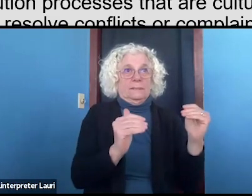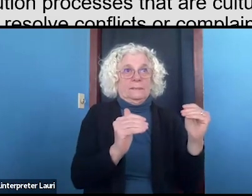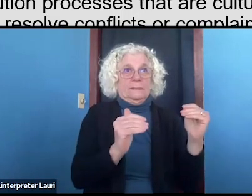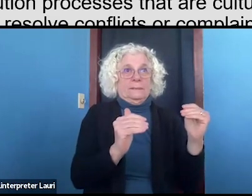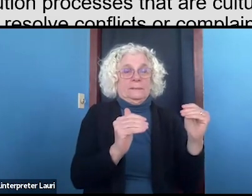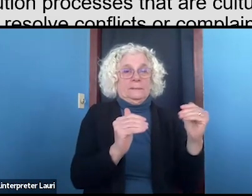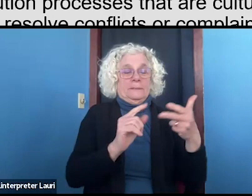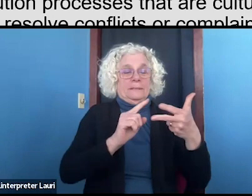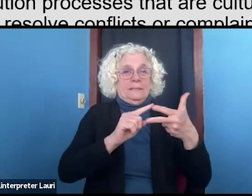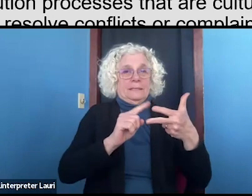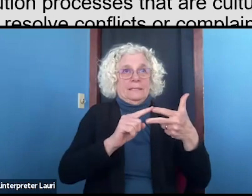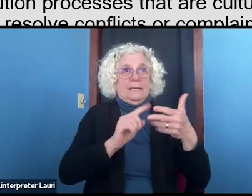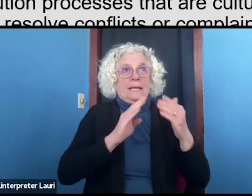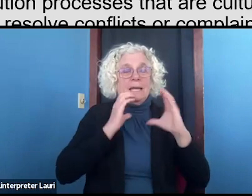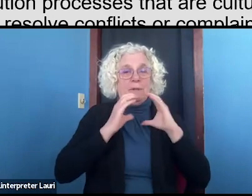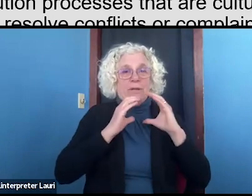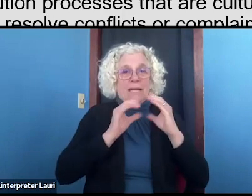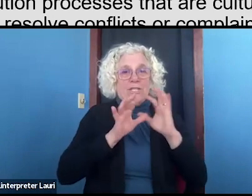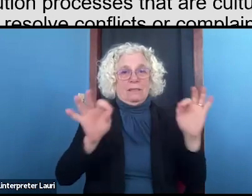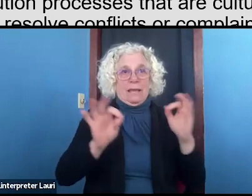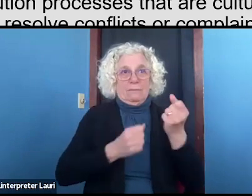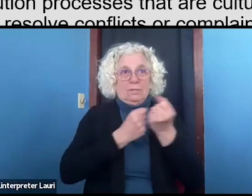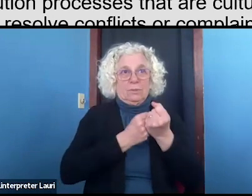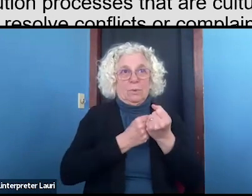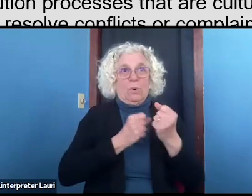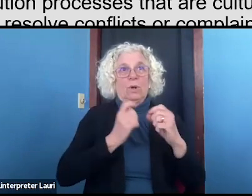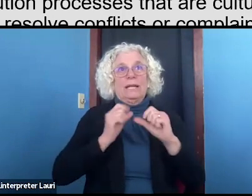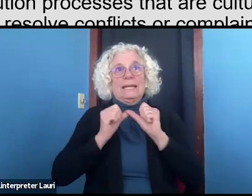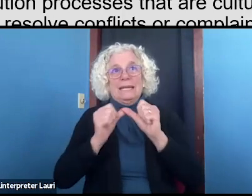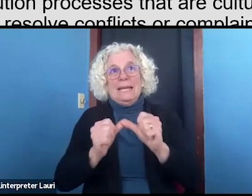Communication and language assistance and engagement. Continuous improvement and accountability.